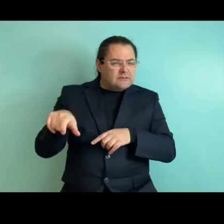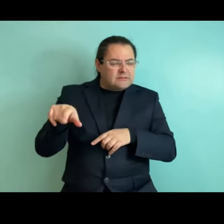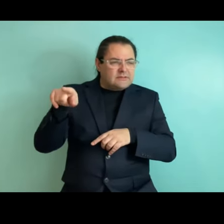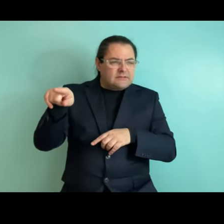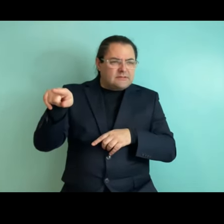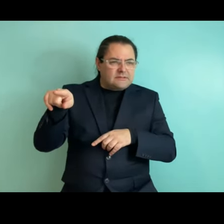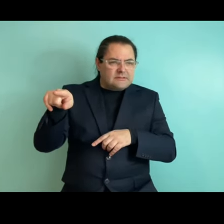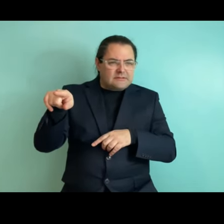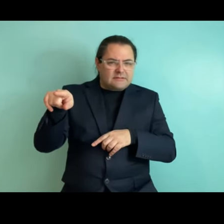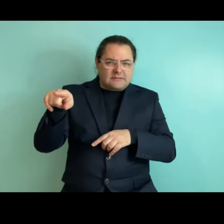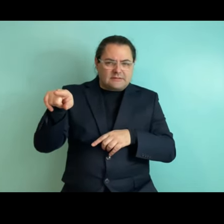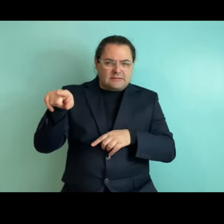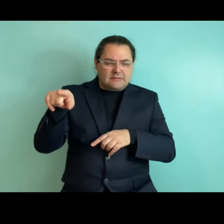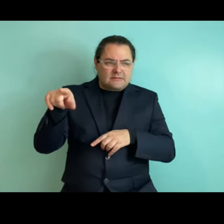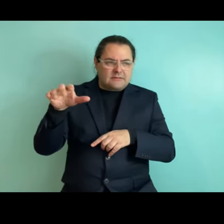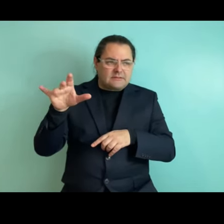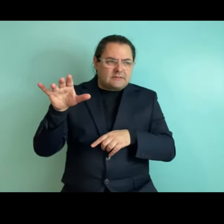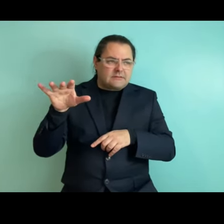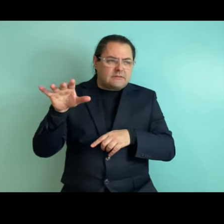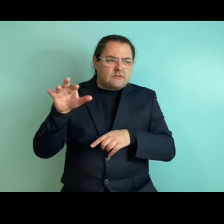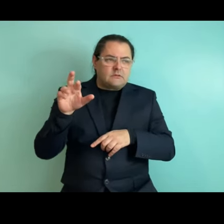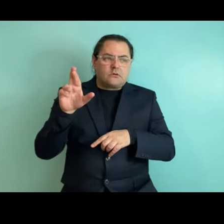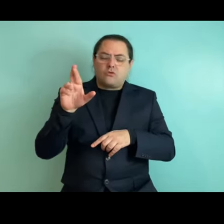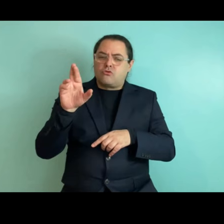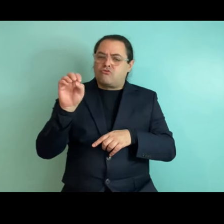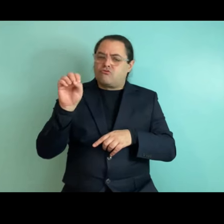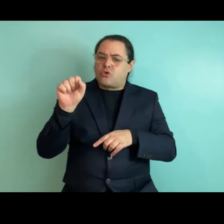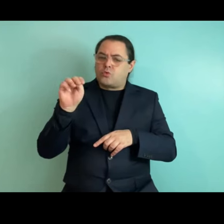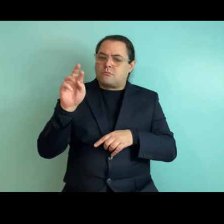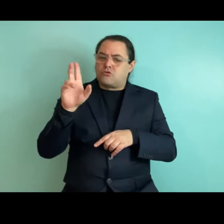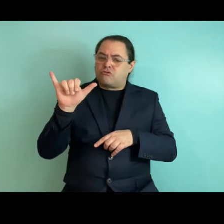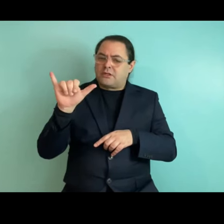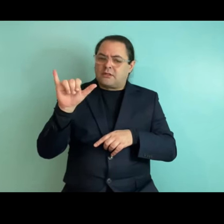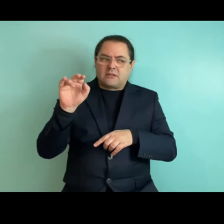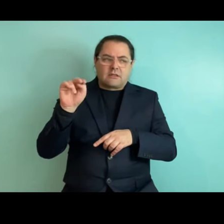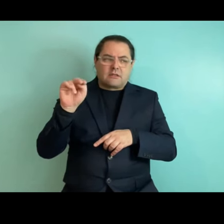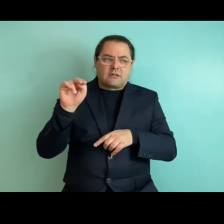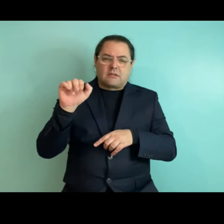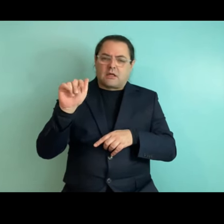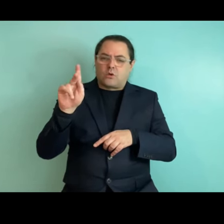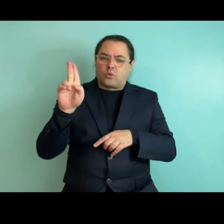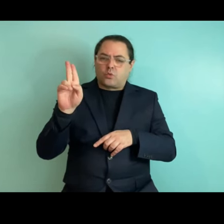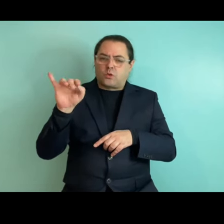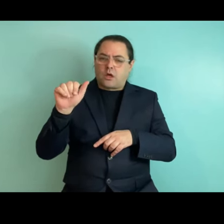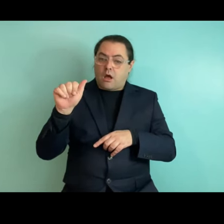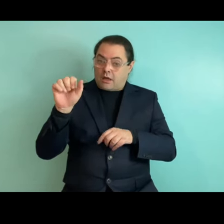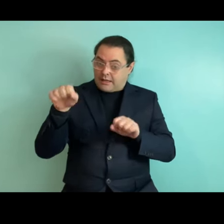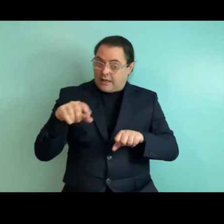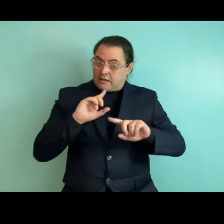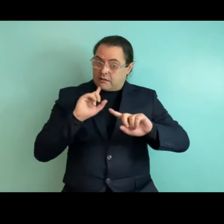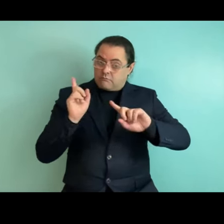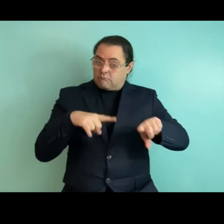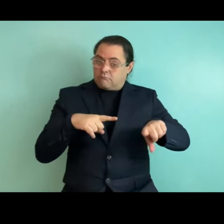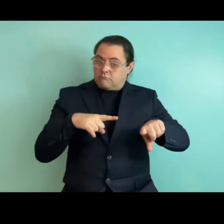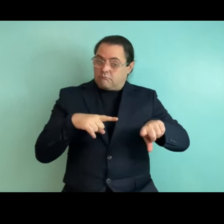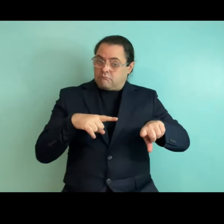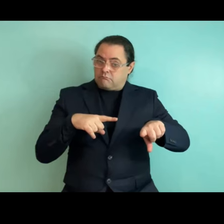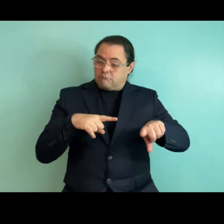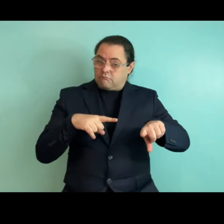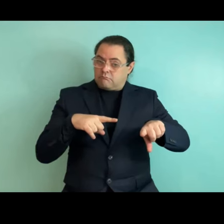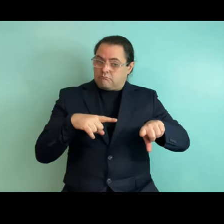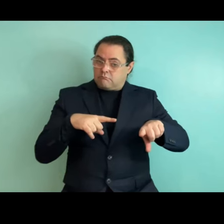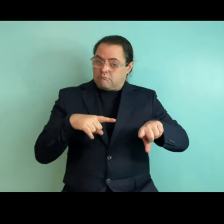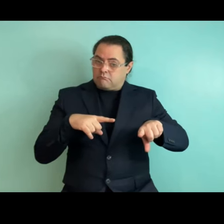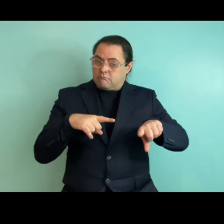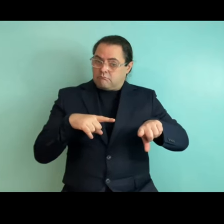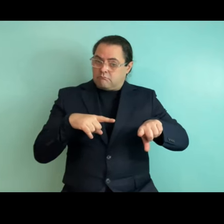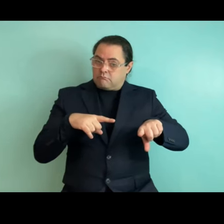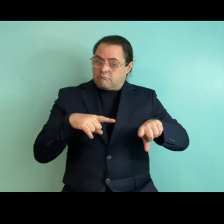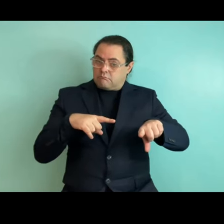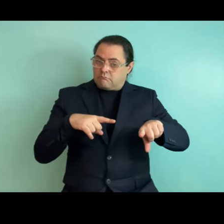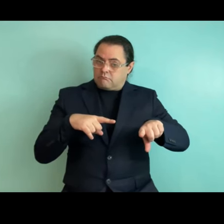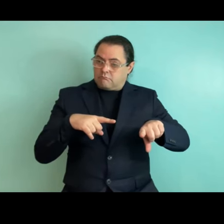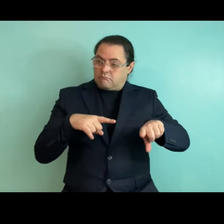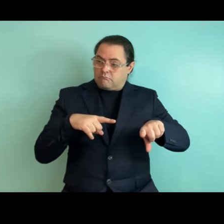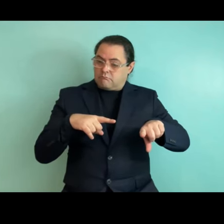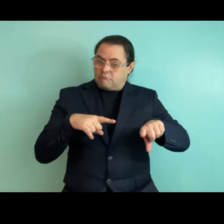11:07:07 My dad was my 11:07:07 Kamali pastor, Andy. Andy Cappy play.